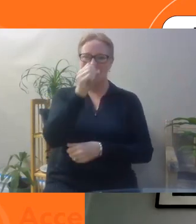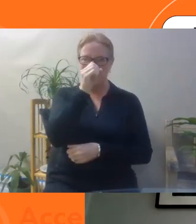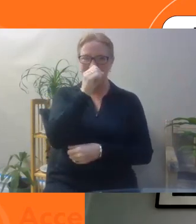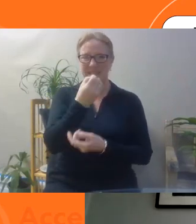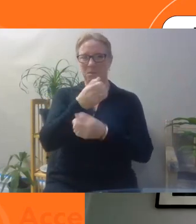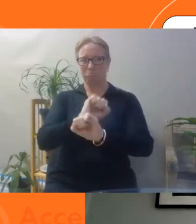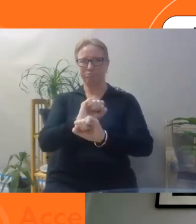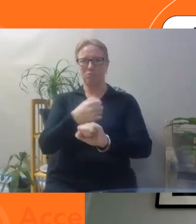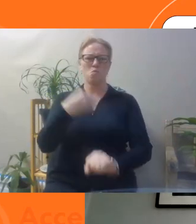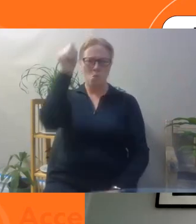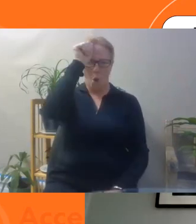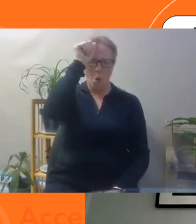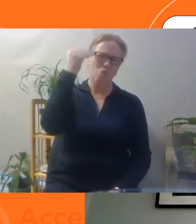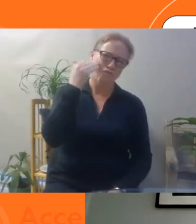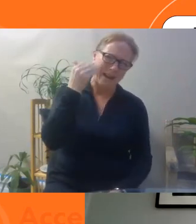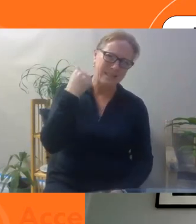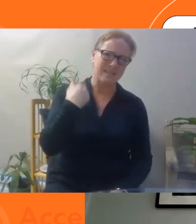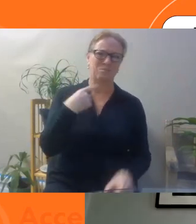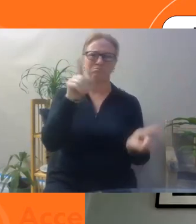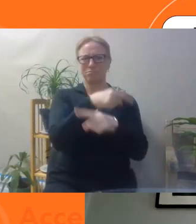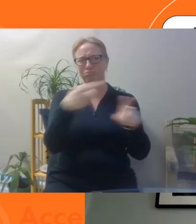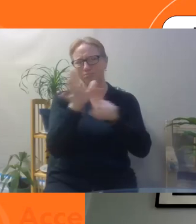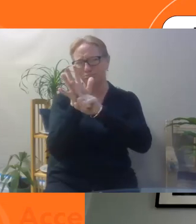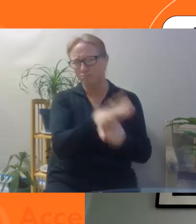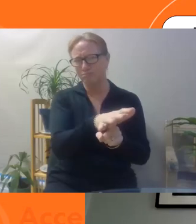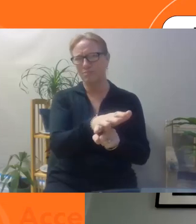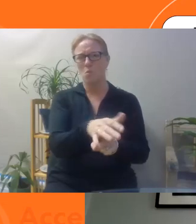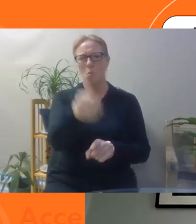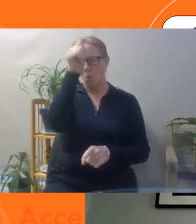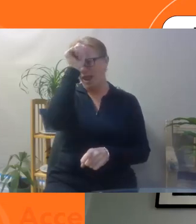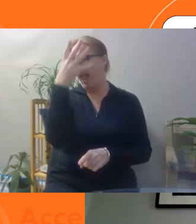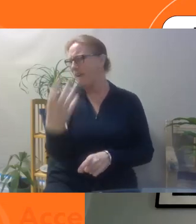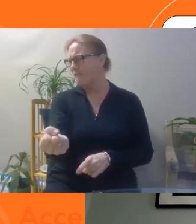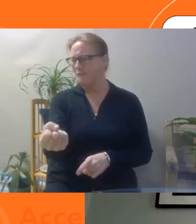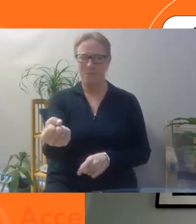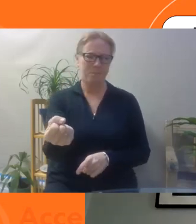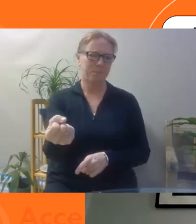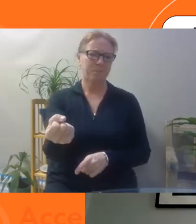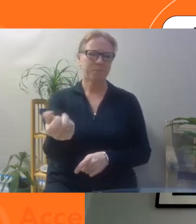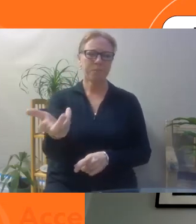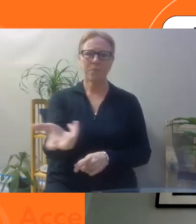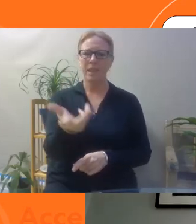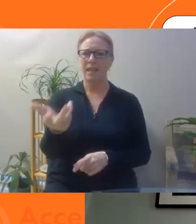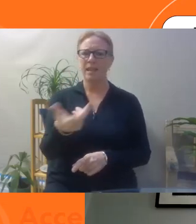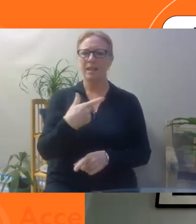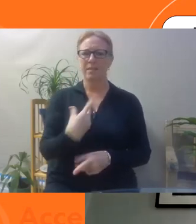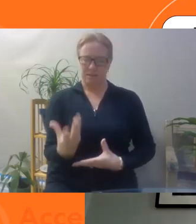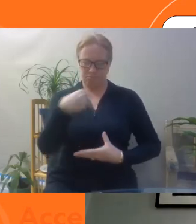what racism is, right? You know, we have this innate understanding